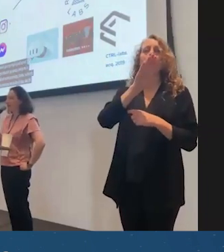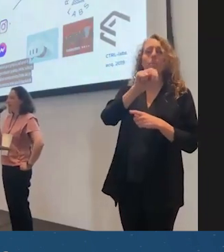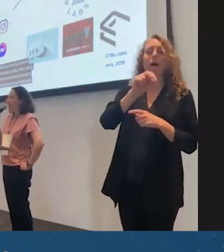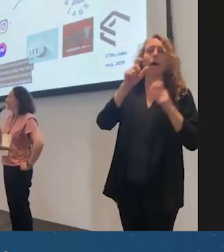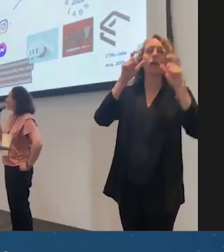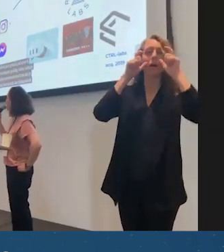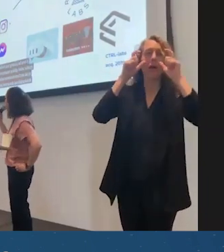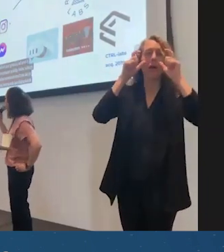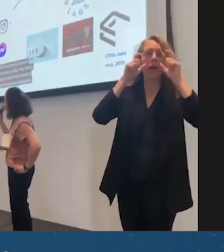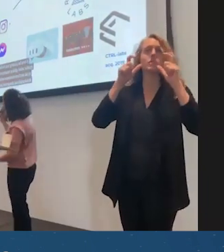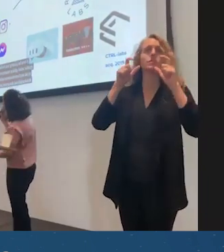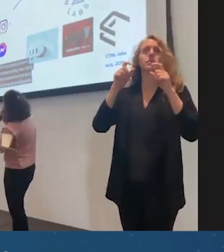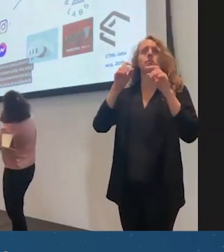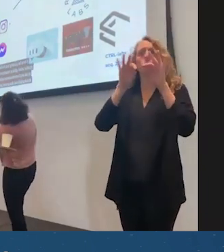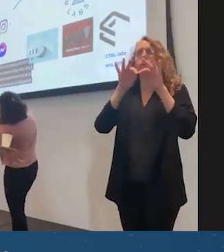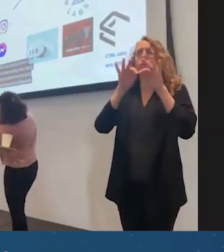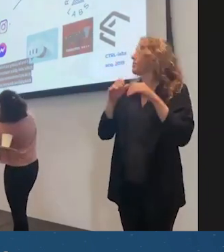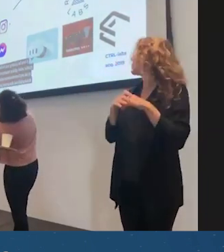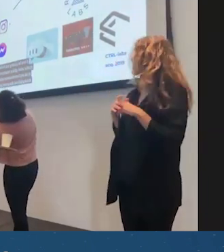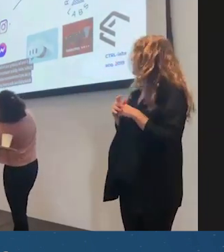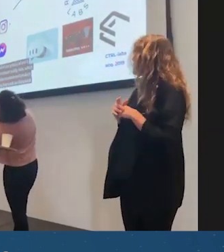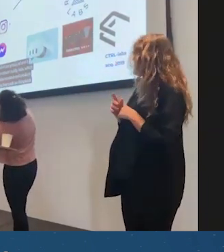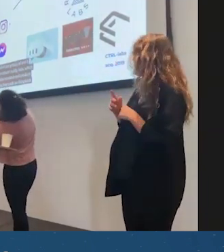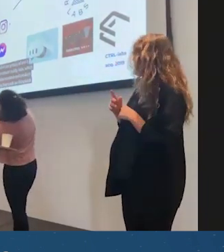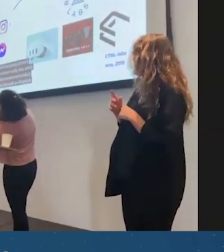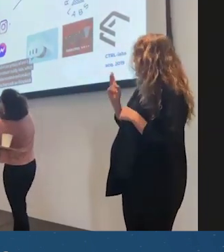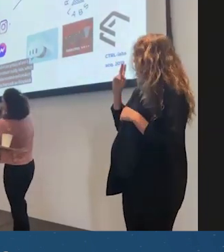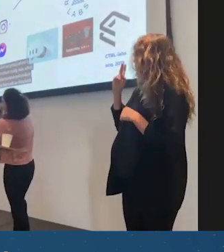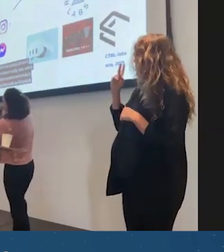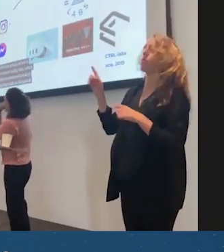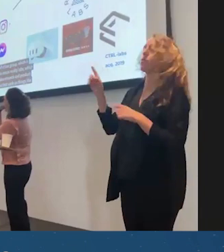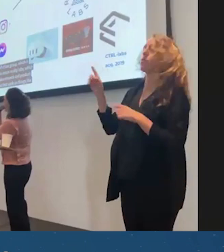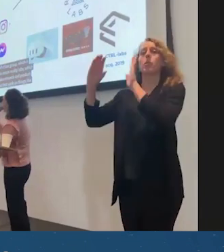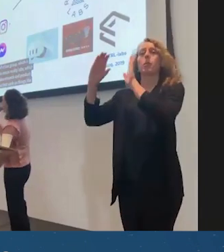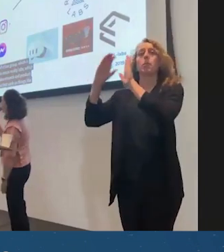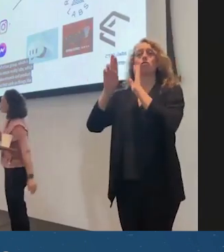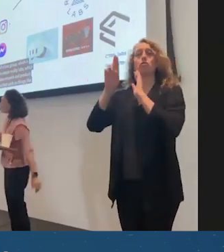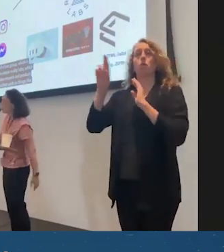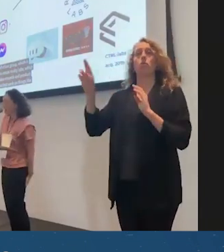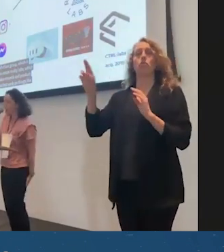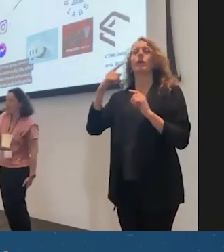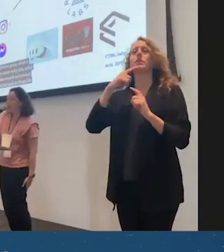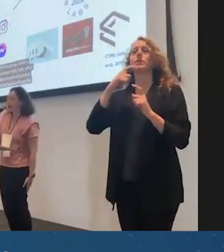And you see this little image on the right side of the slide says, CTRL-labs.